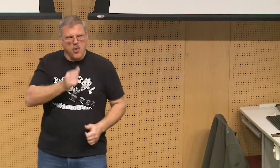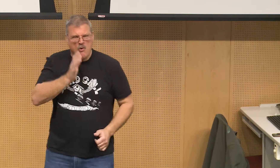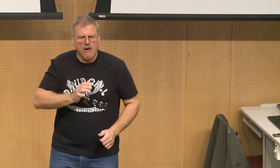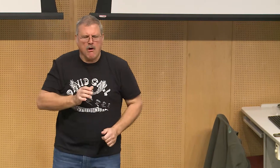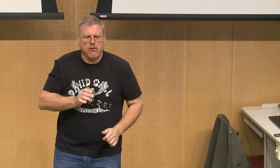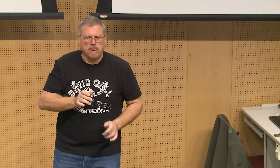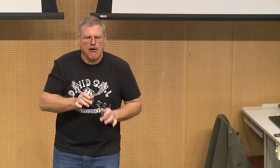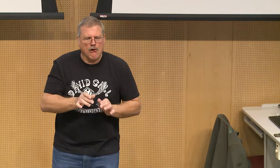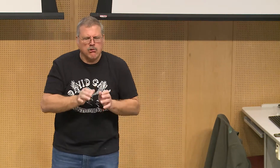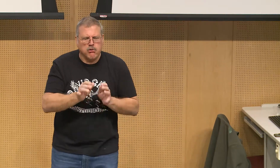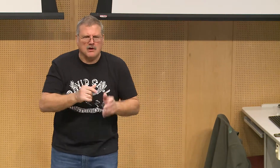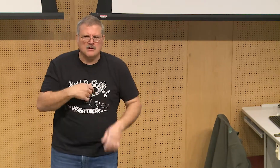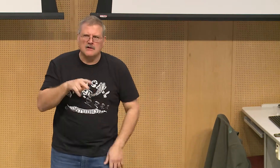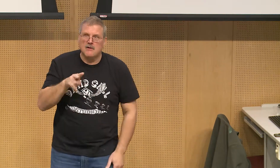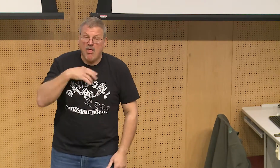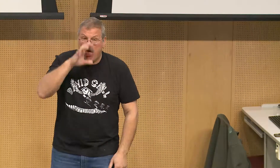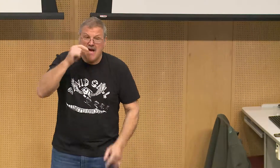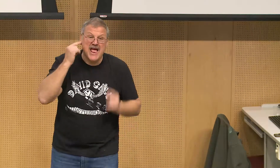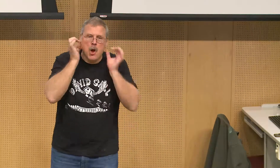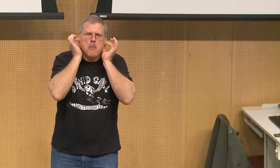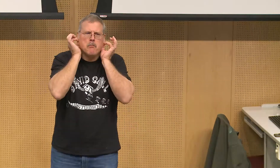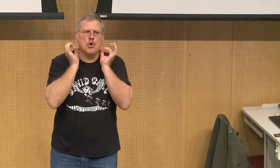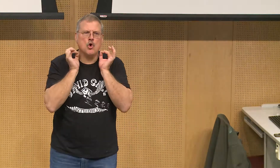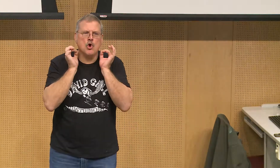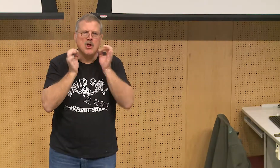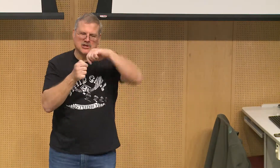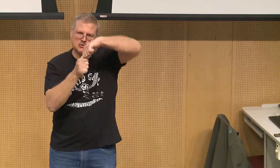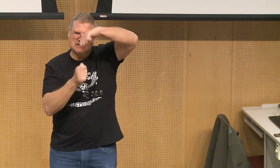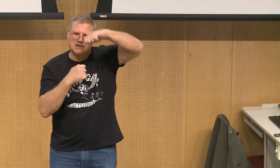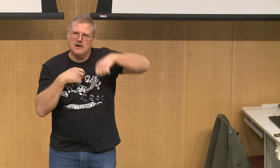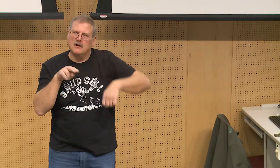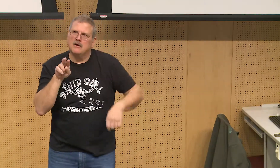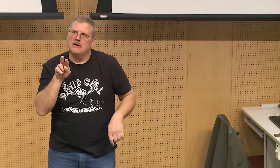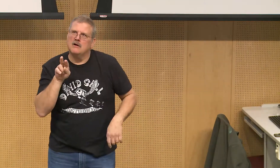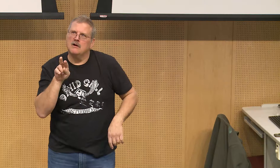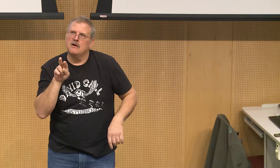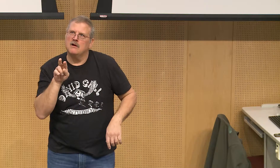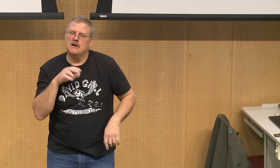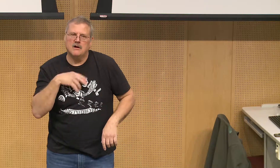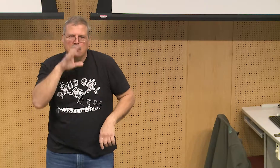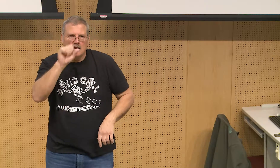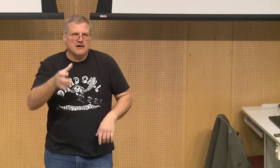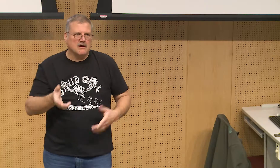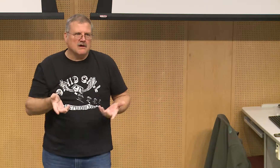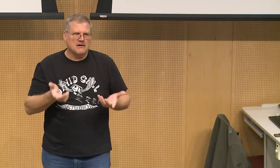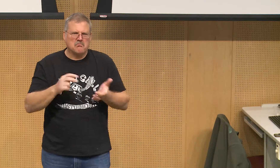My speech therapist was an old lady, and she had these long drop earrings